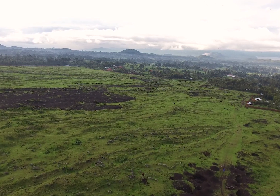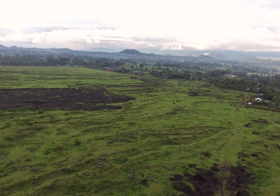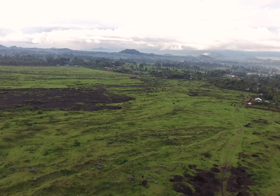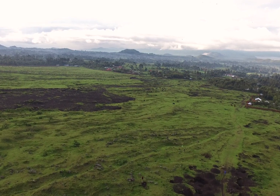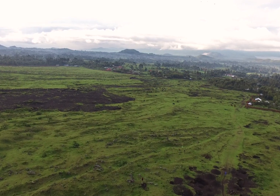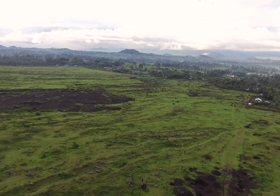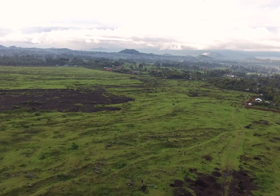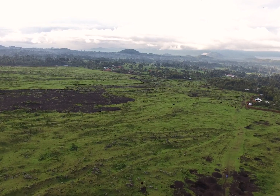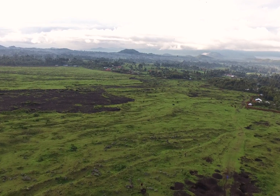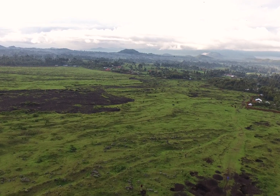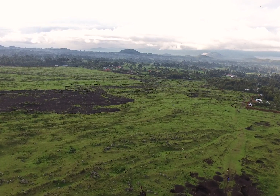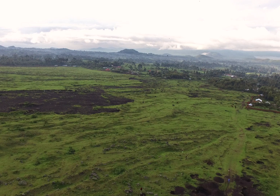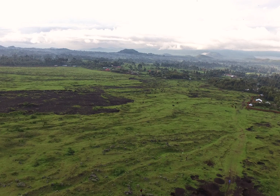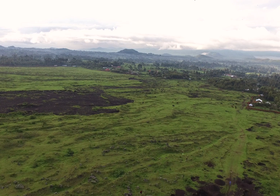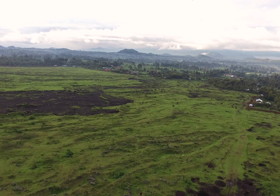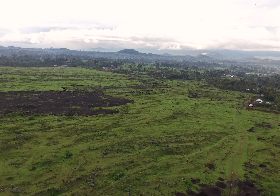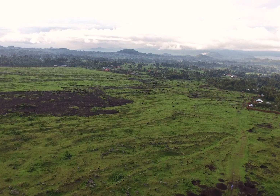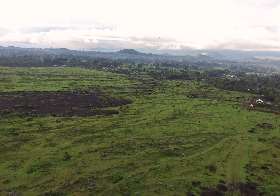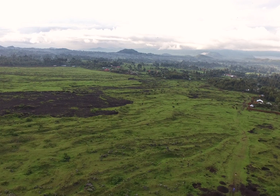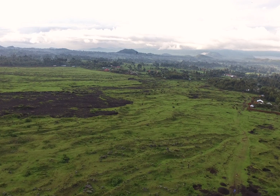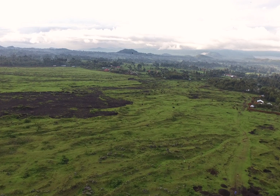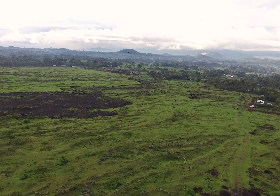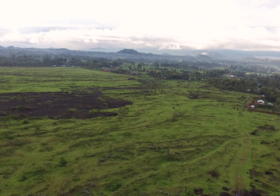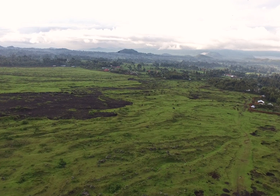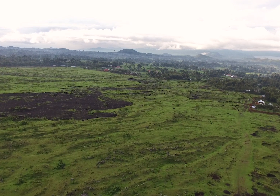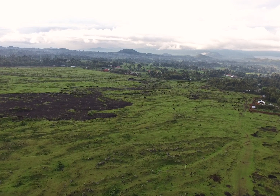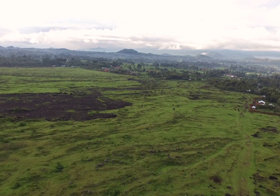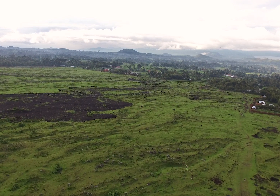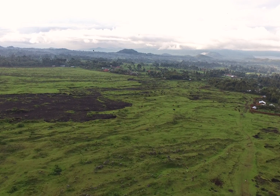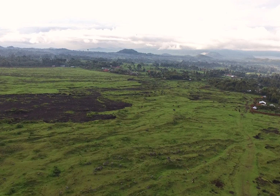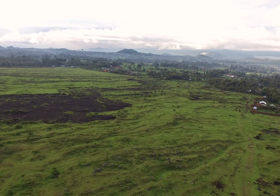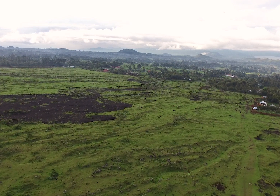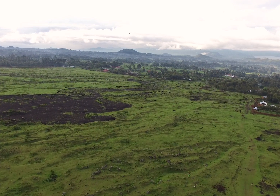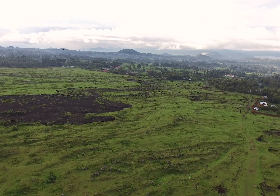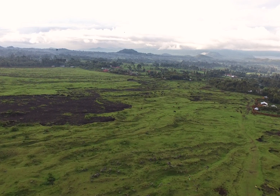they are actually from a village 8 hours away from the capital city where there are no schools for the deaf.